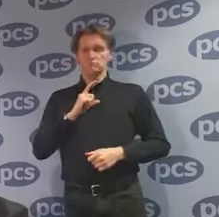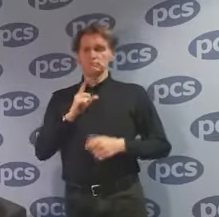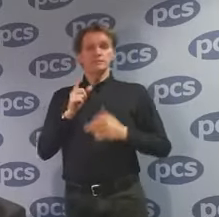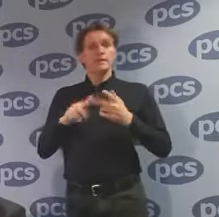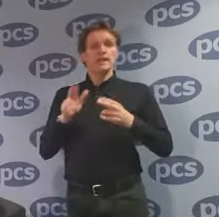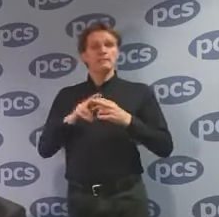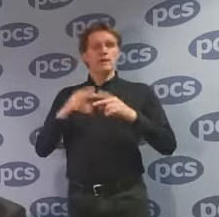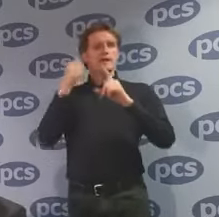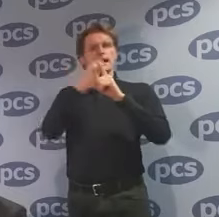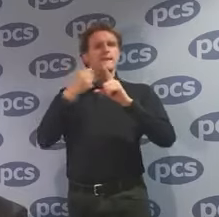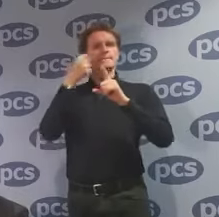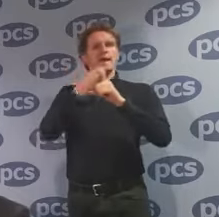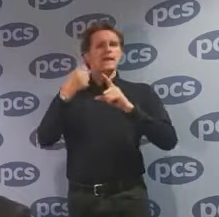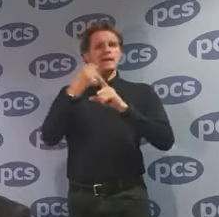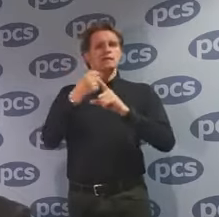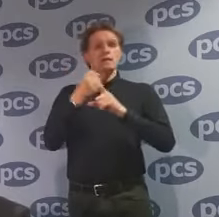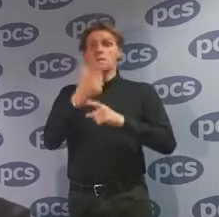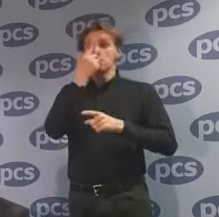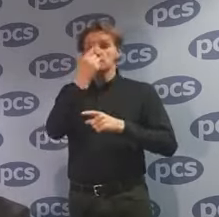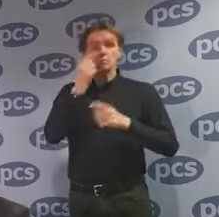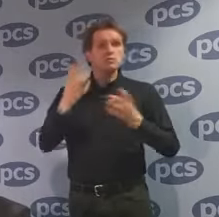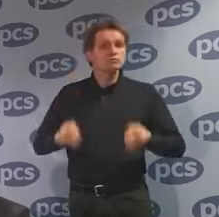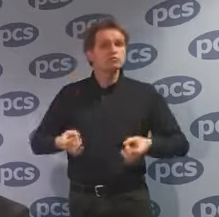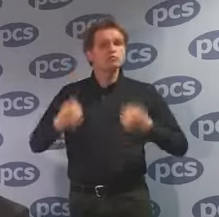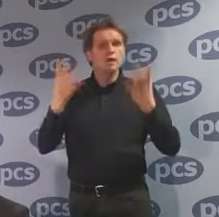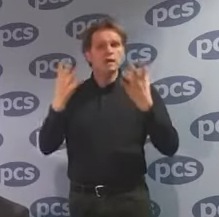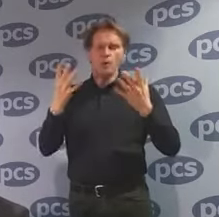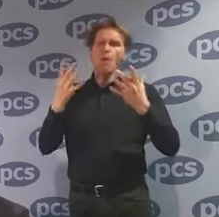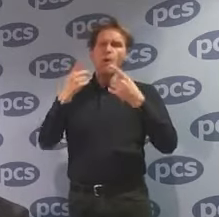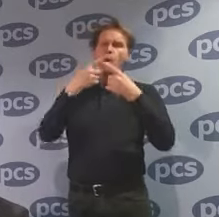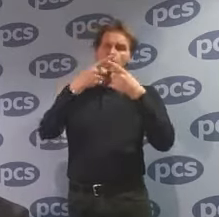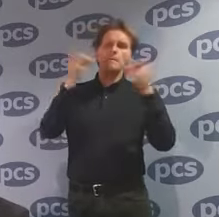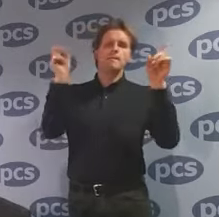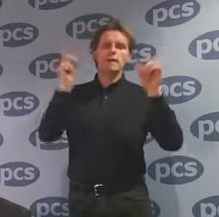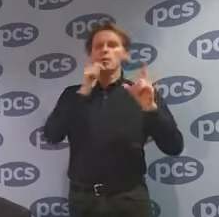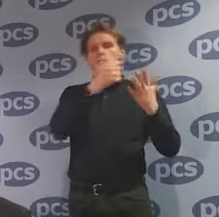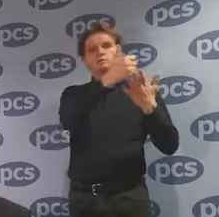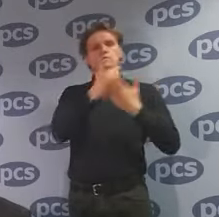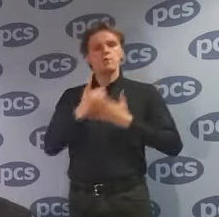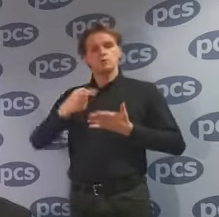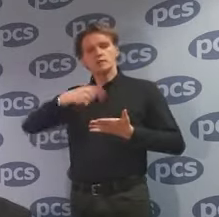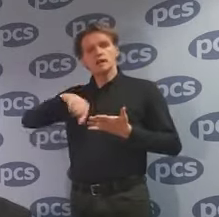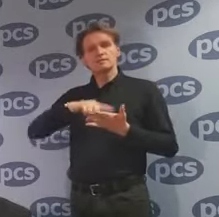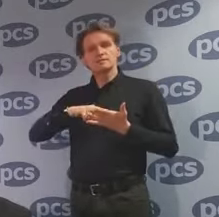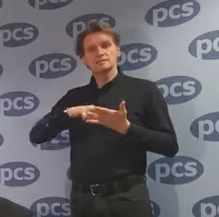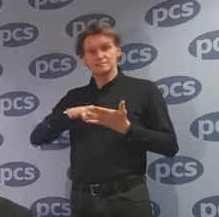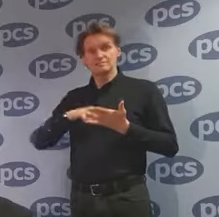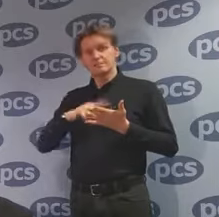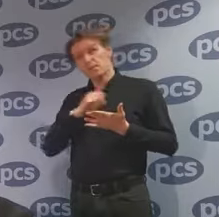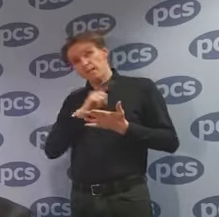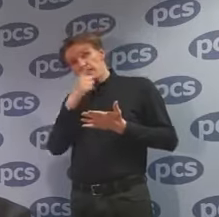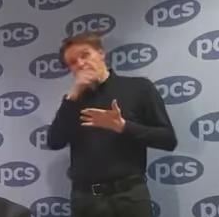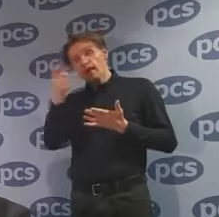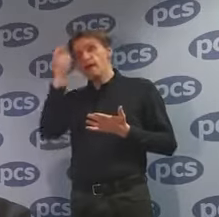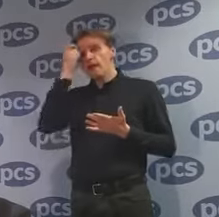industrial action we would get very large levels of public support because I think they recognize that what's happening to millions of public servants